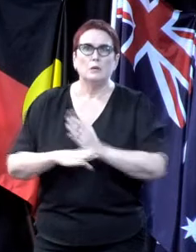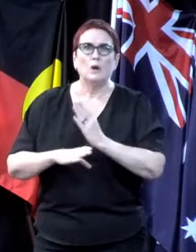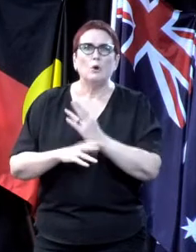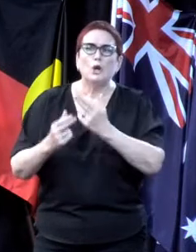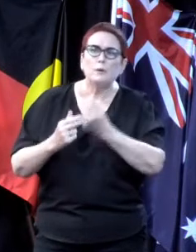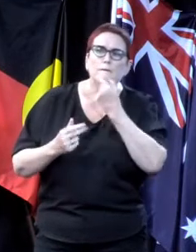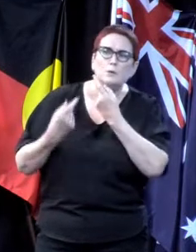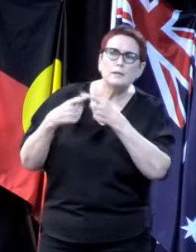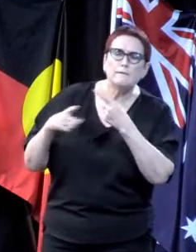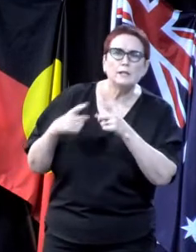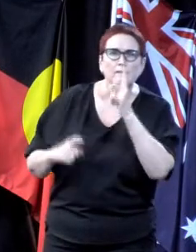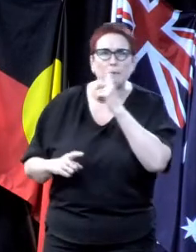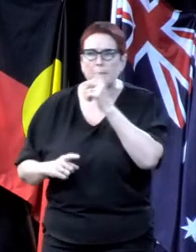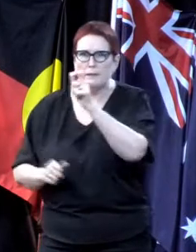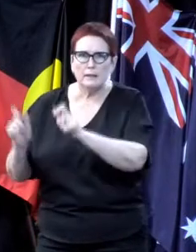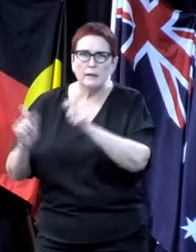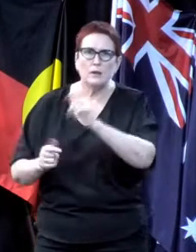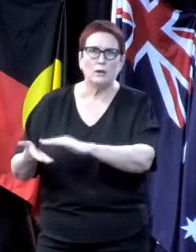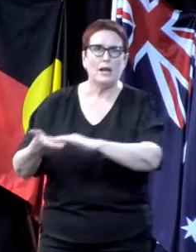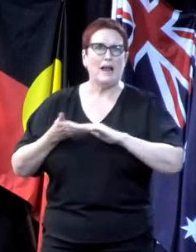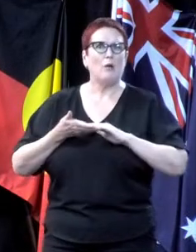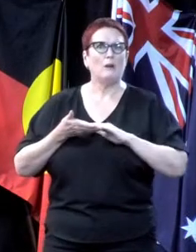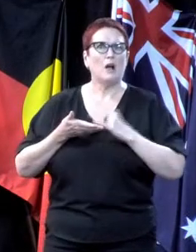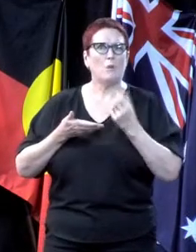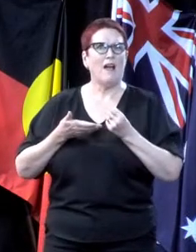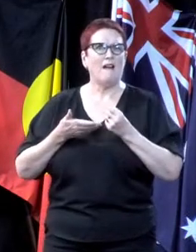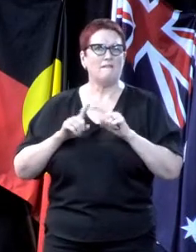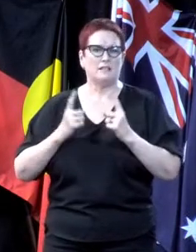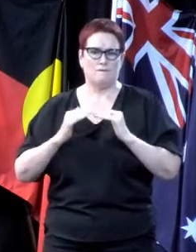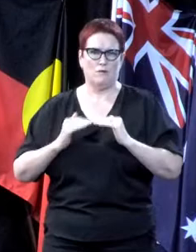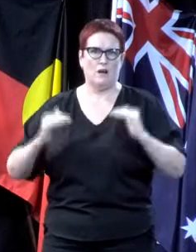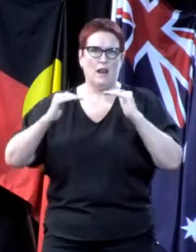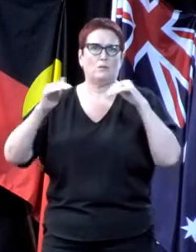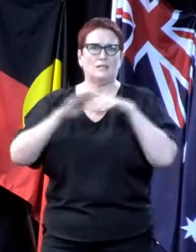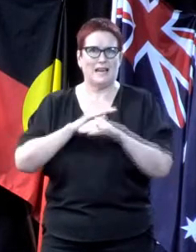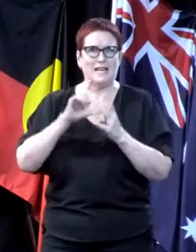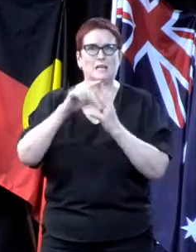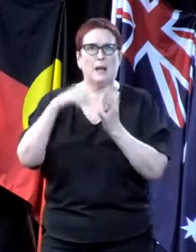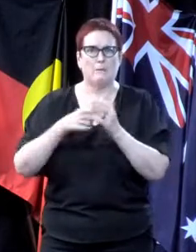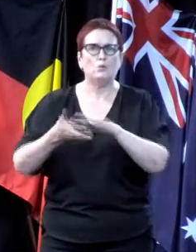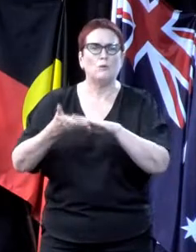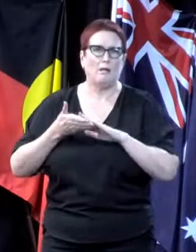And we're at different various levels of the department in this area. Thank you.